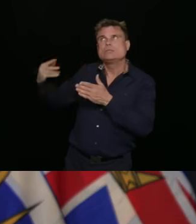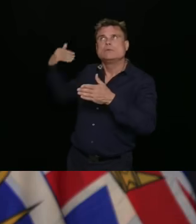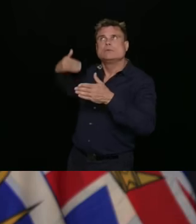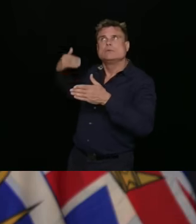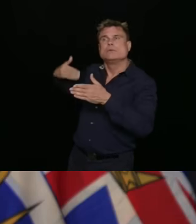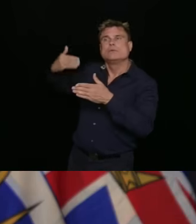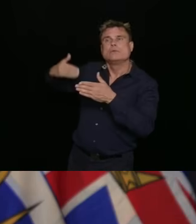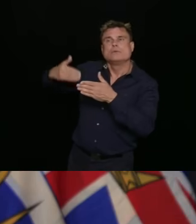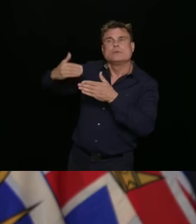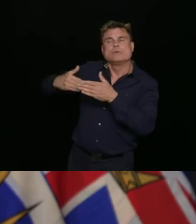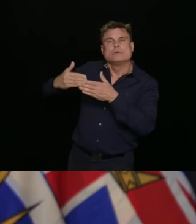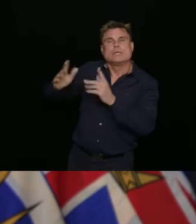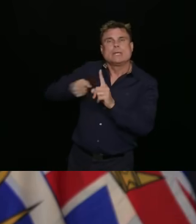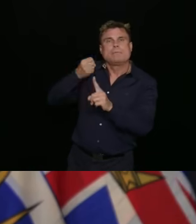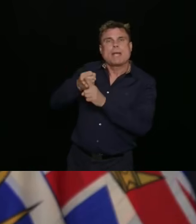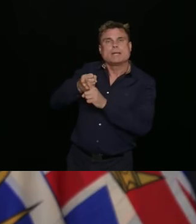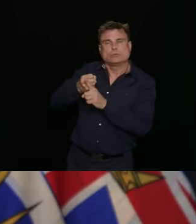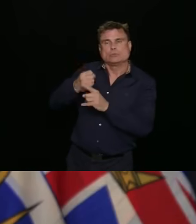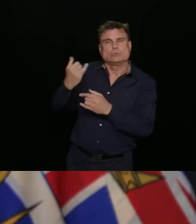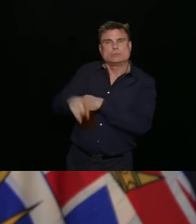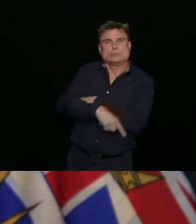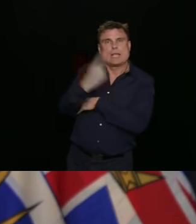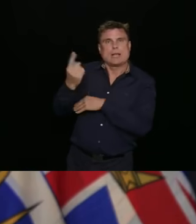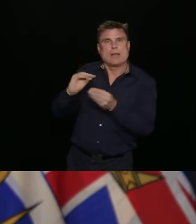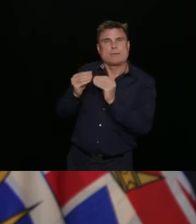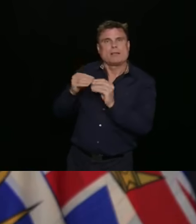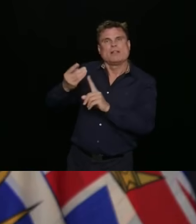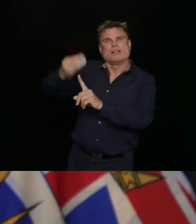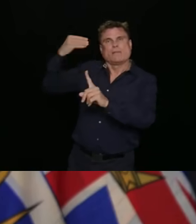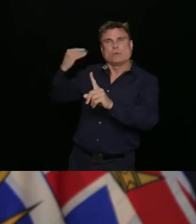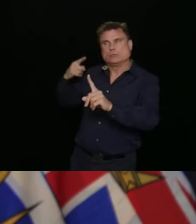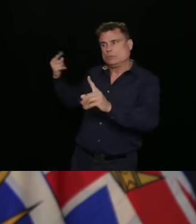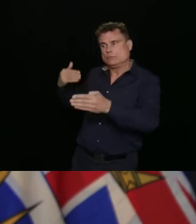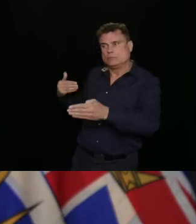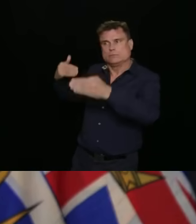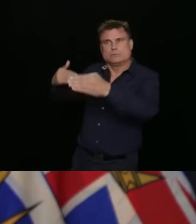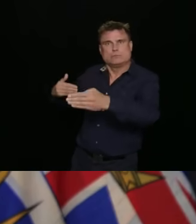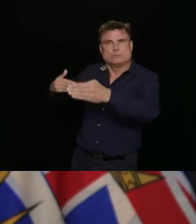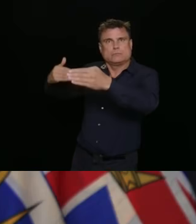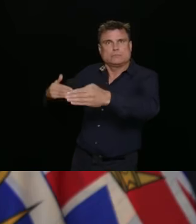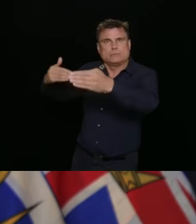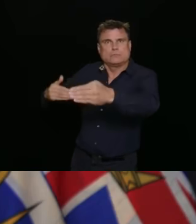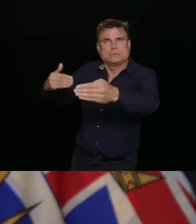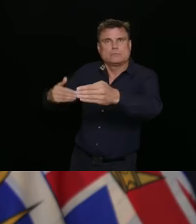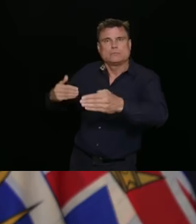We are having contacts with more people. What we need to do is have those as safe